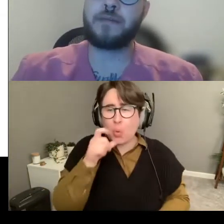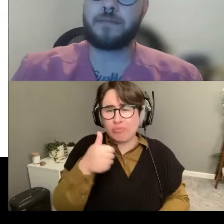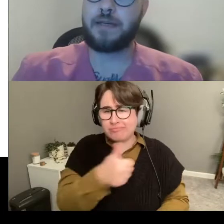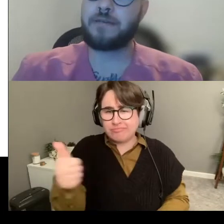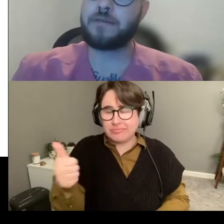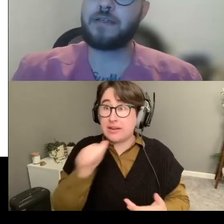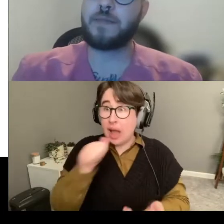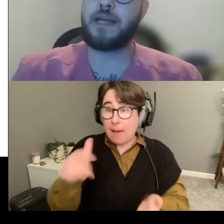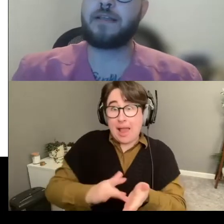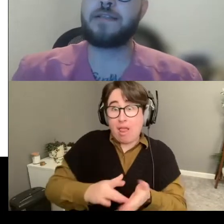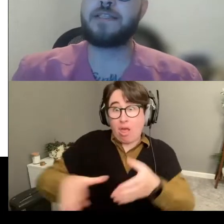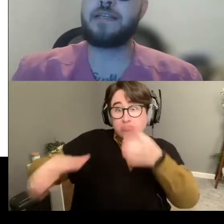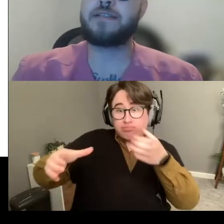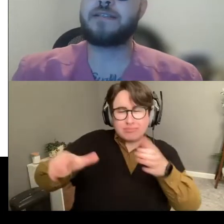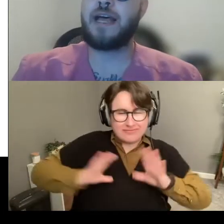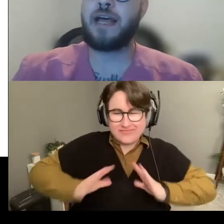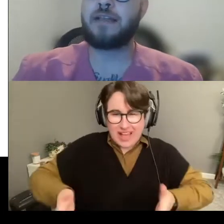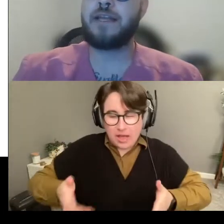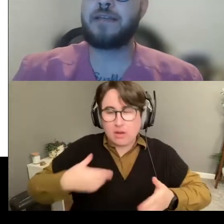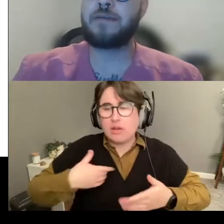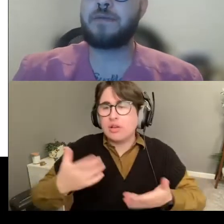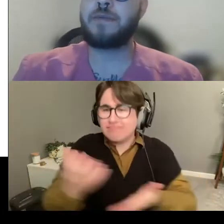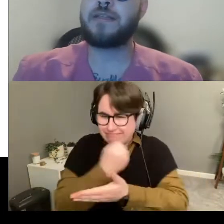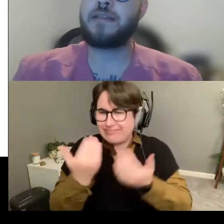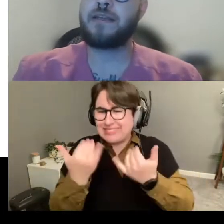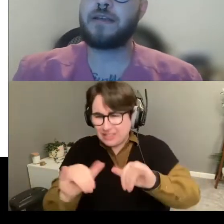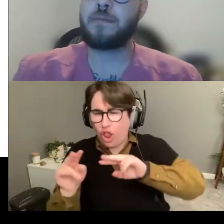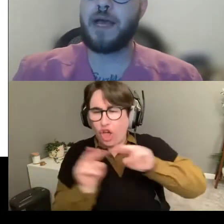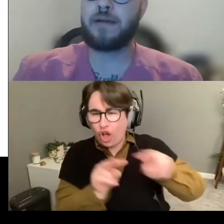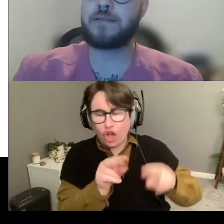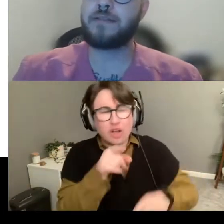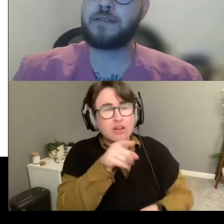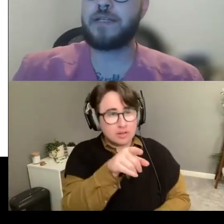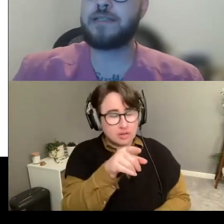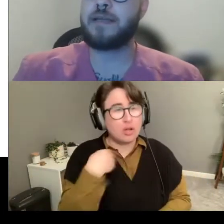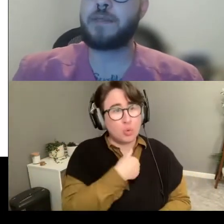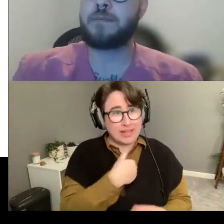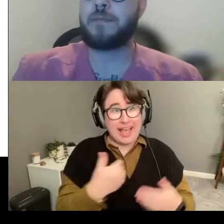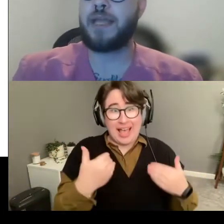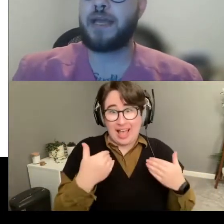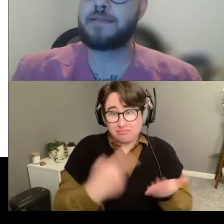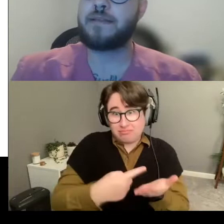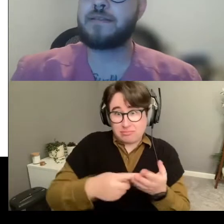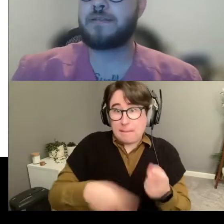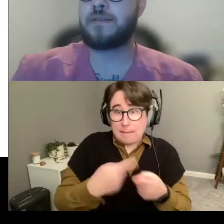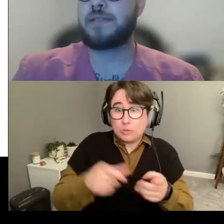with medical terminology to highlight, when we think about surgeries that people may access as trans